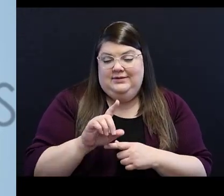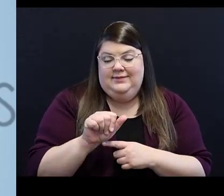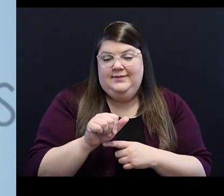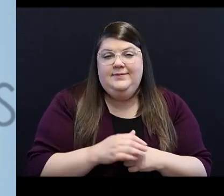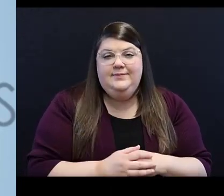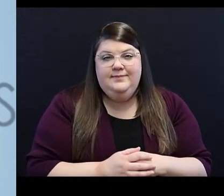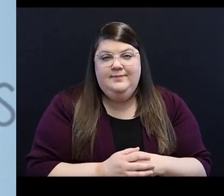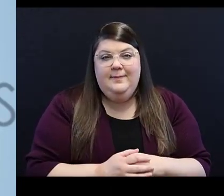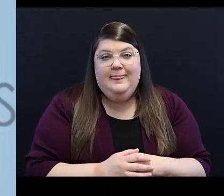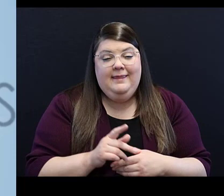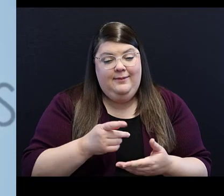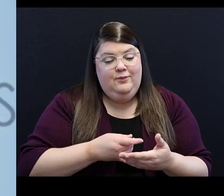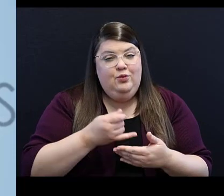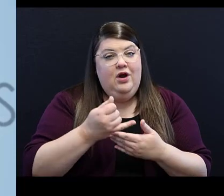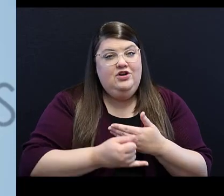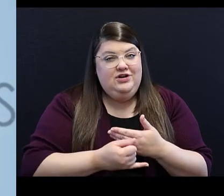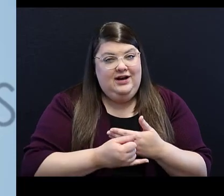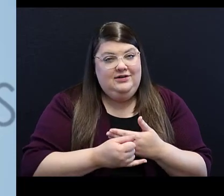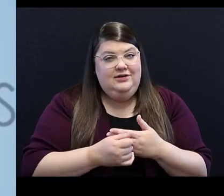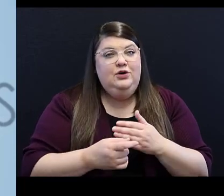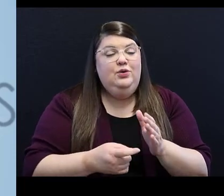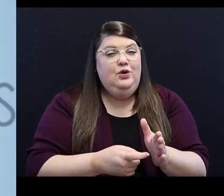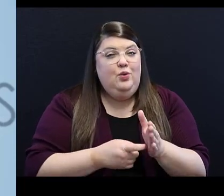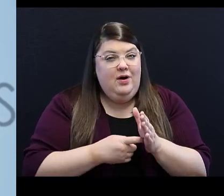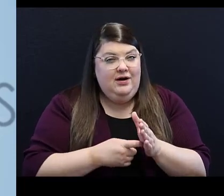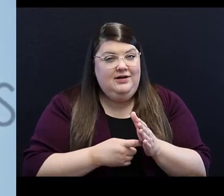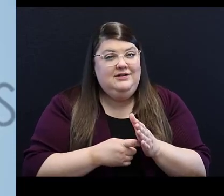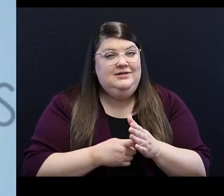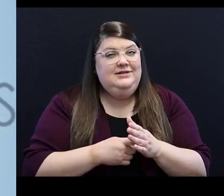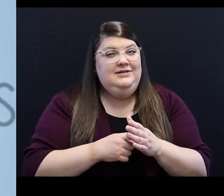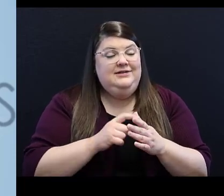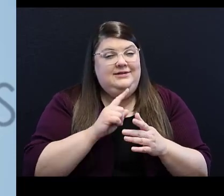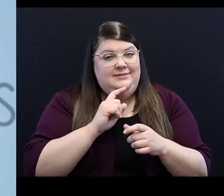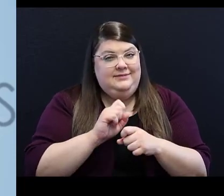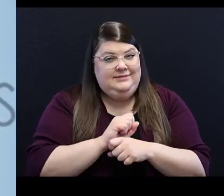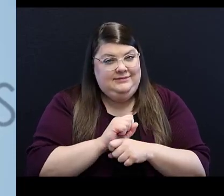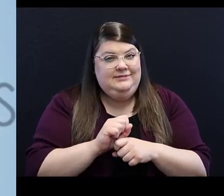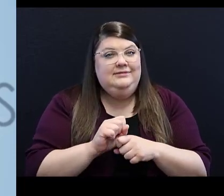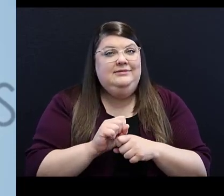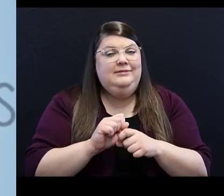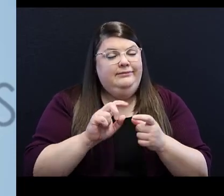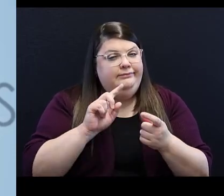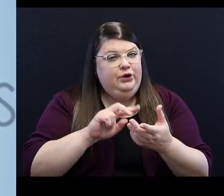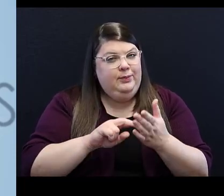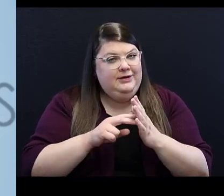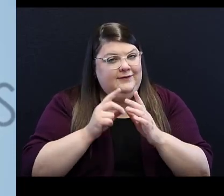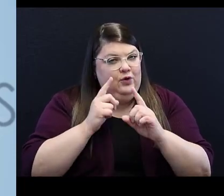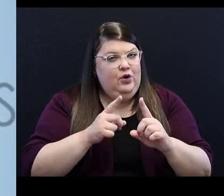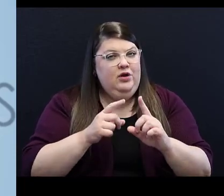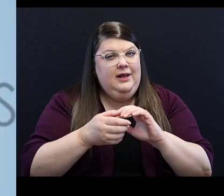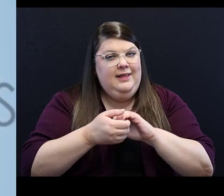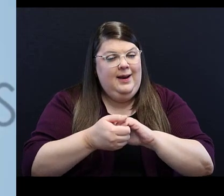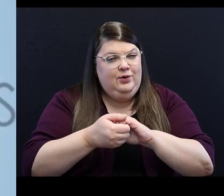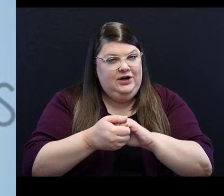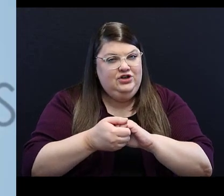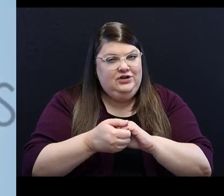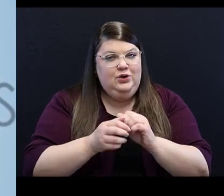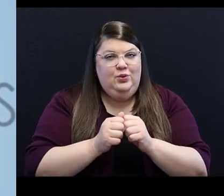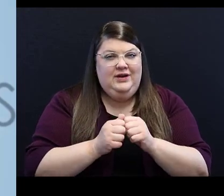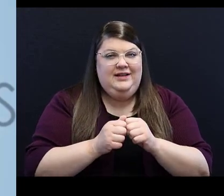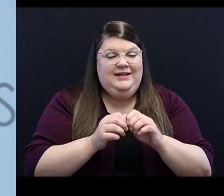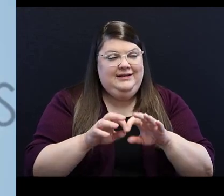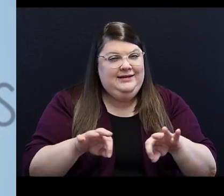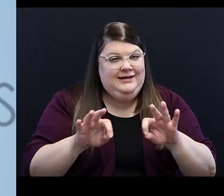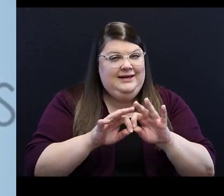This project requires substantial and purposeful collaboration among key agencies involved